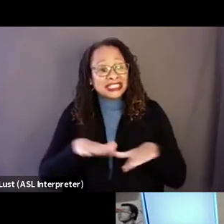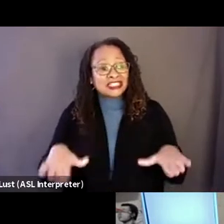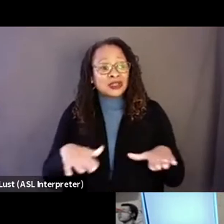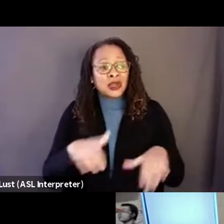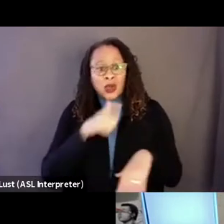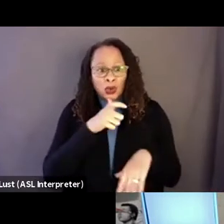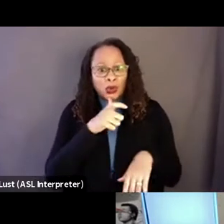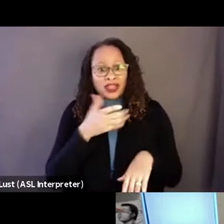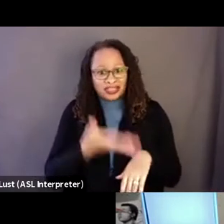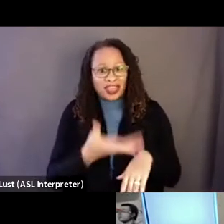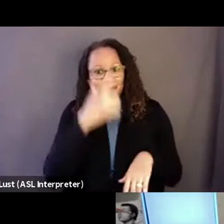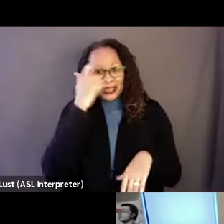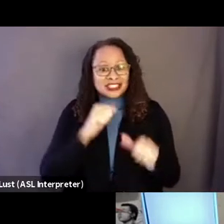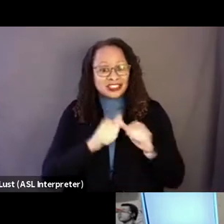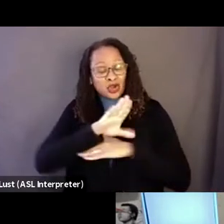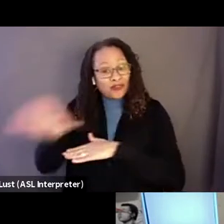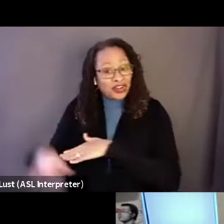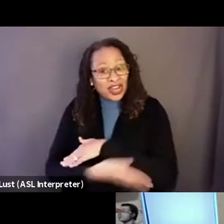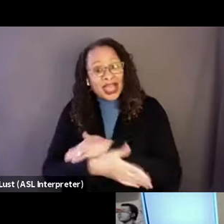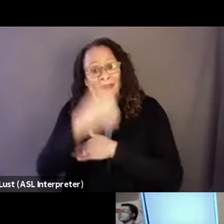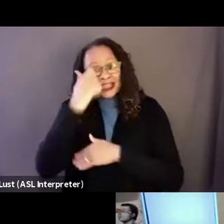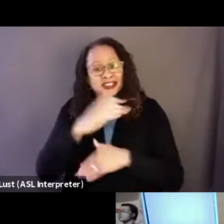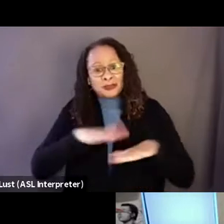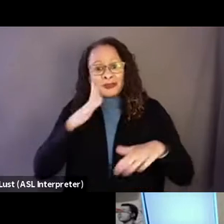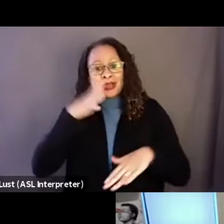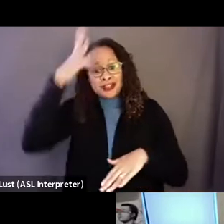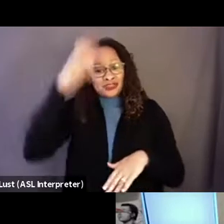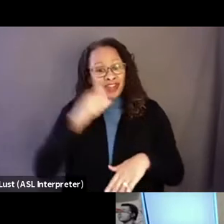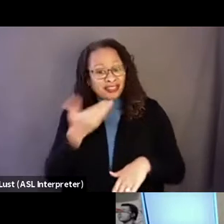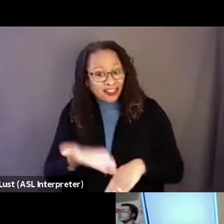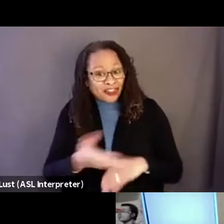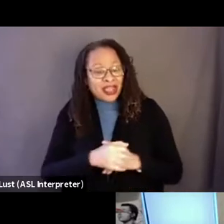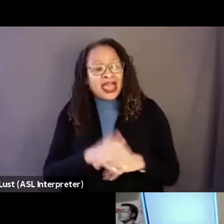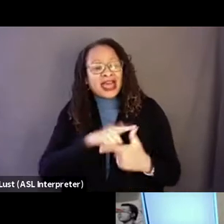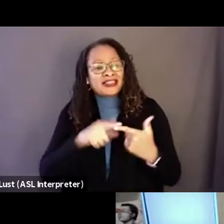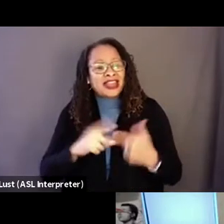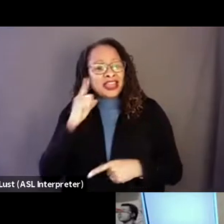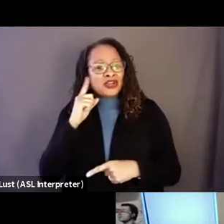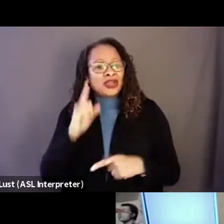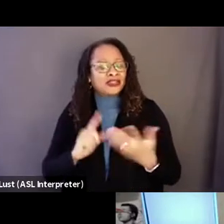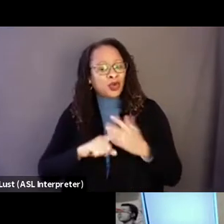because they're staying overnight, because their parents aren't there. And then just hearing the origin story of Dee's Tots.